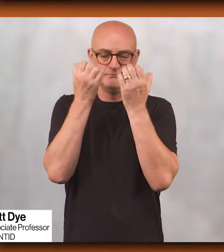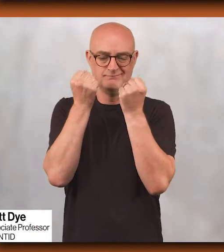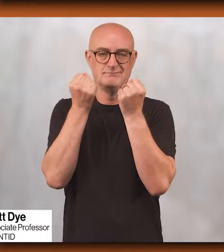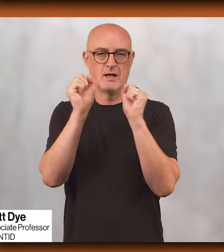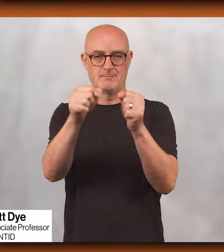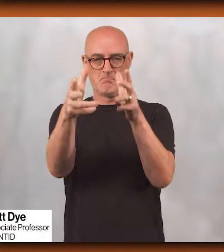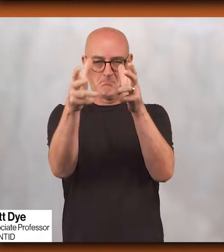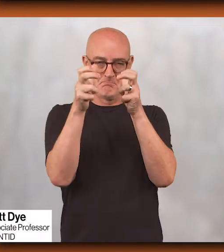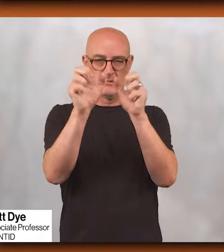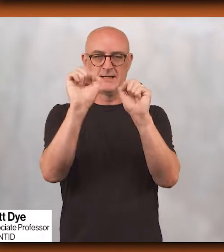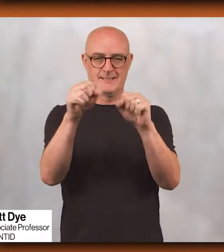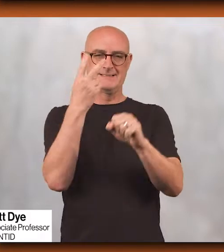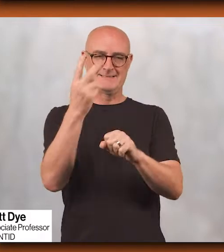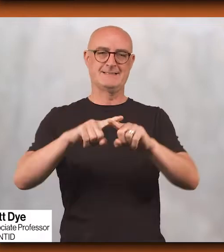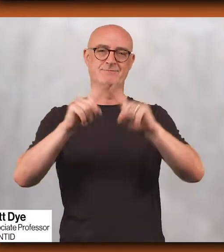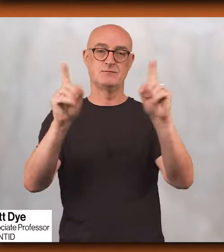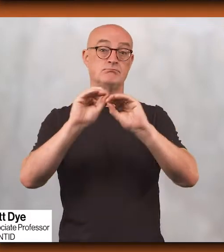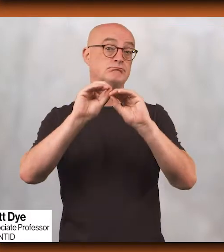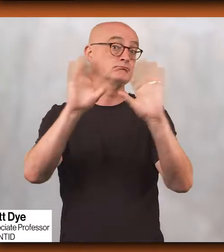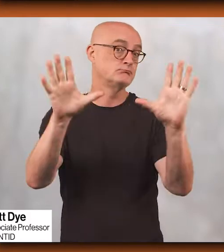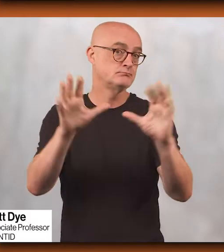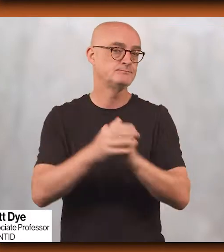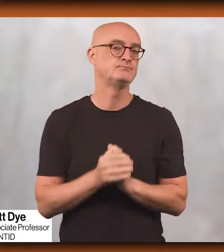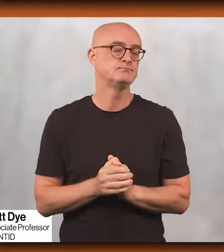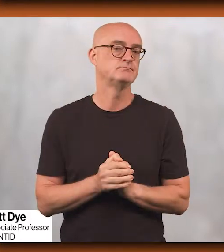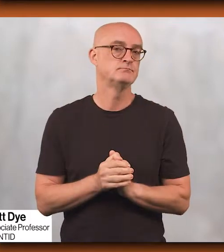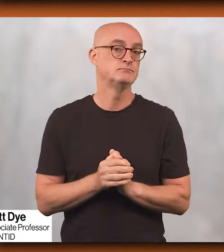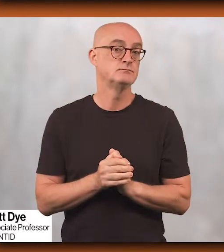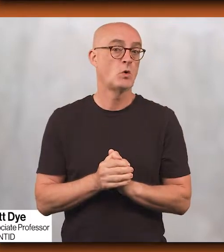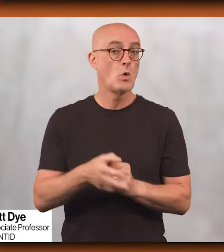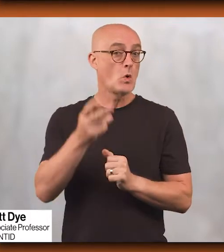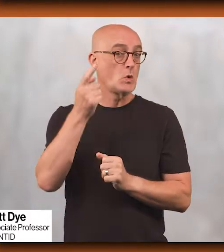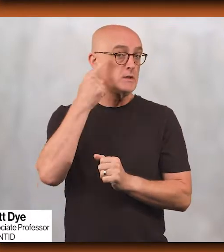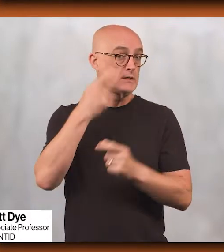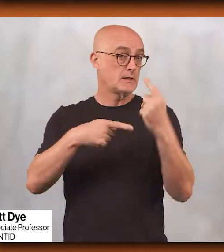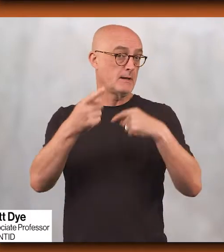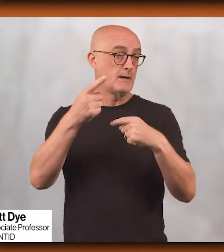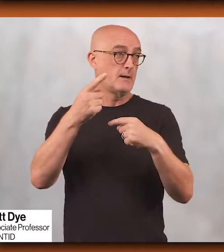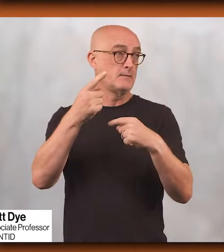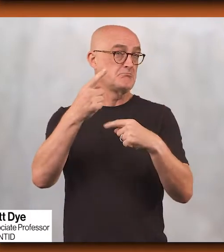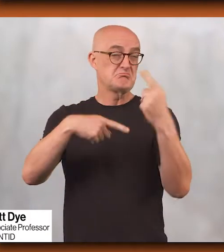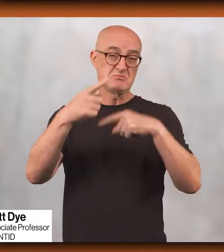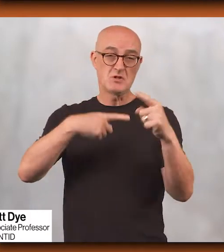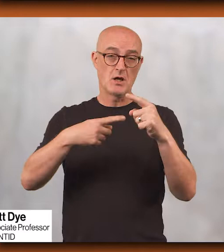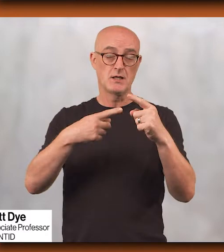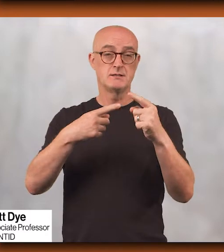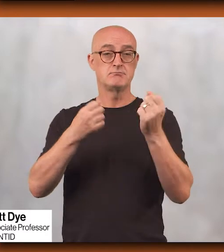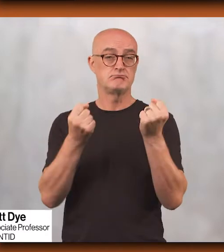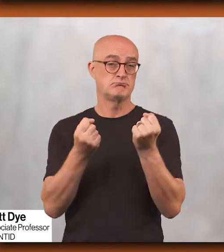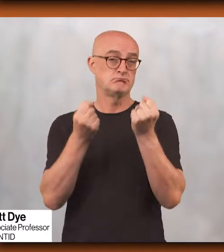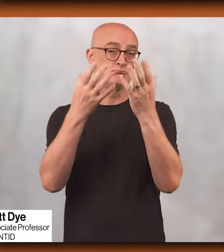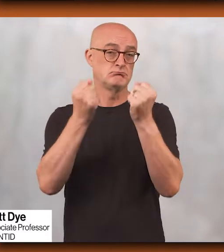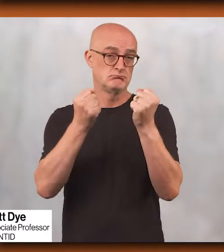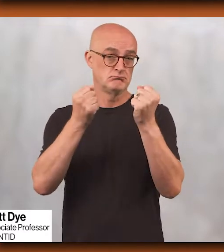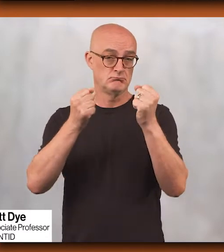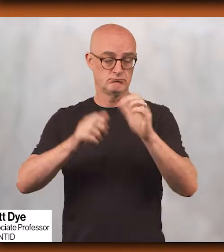Furthermore, considering signs that are made in our peripheral vision, it's more likely that a minimal pair